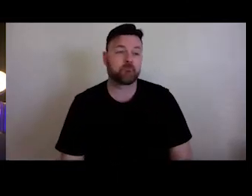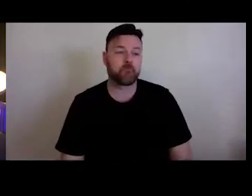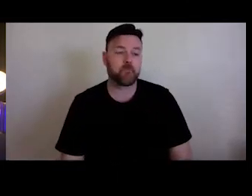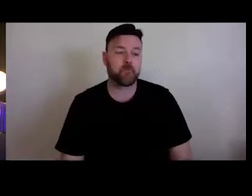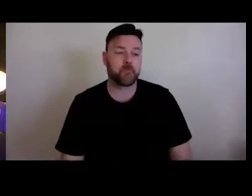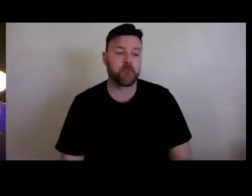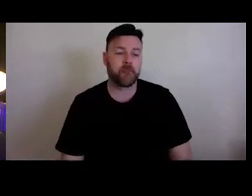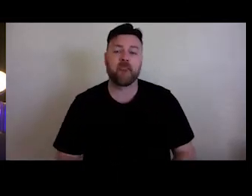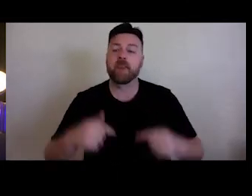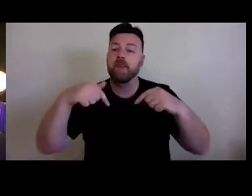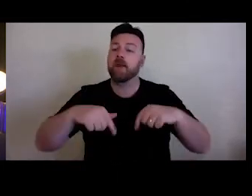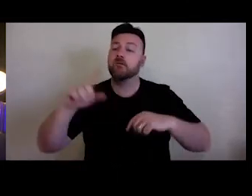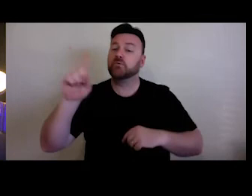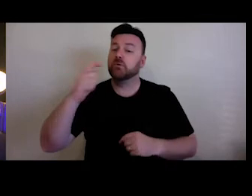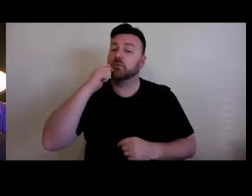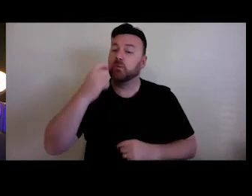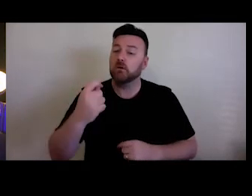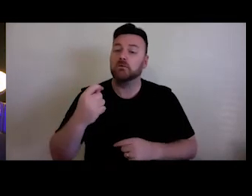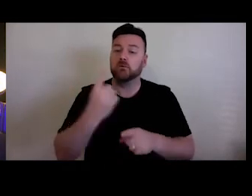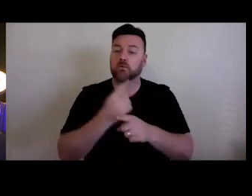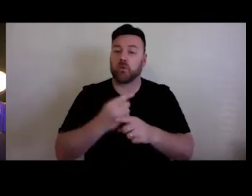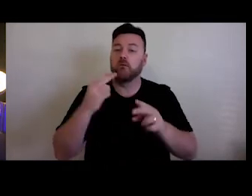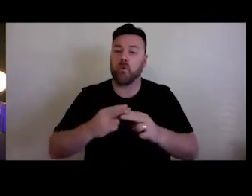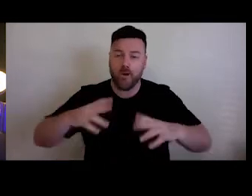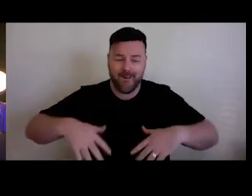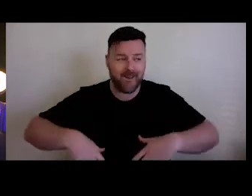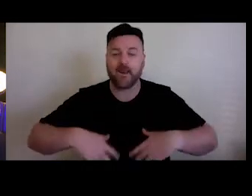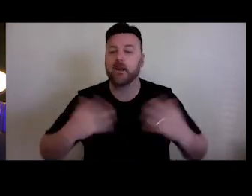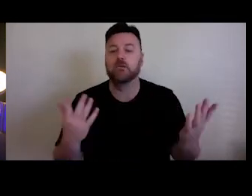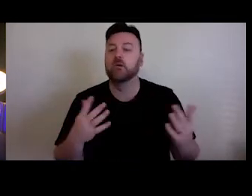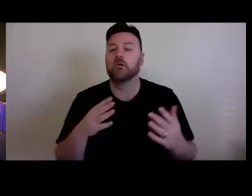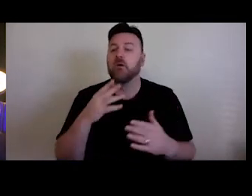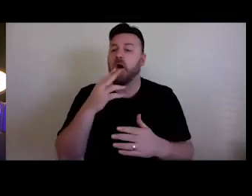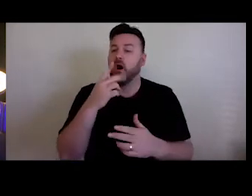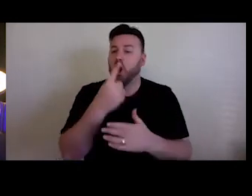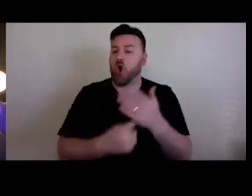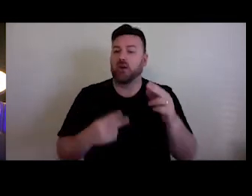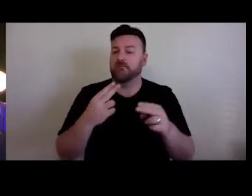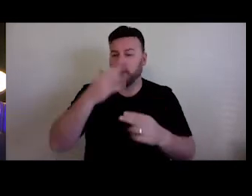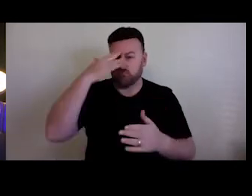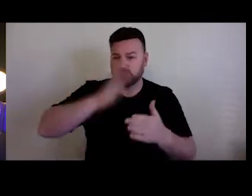we're also talking about streaming for everyone. So this isn't just a really techie session and isn't just breally a basic session. We're going